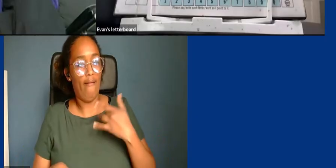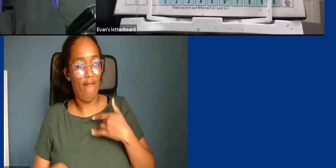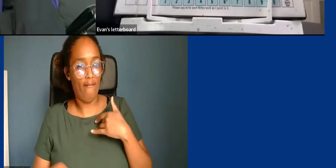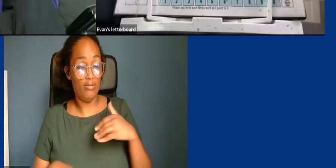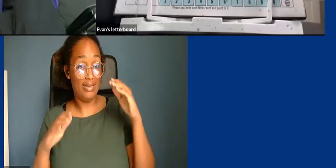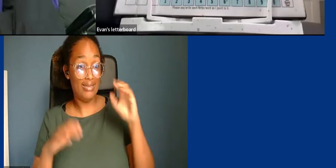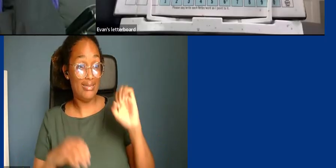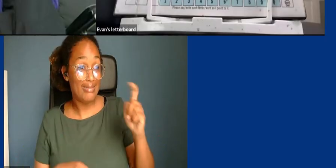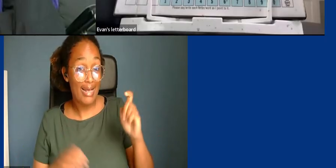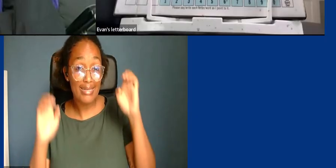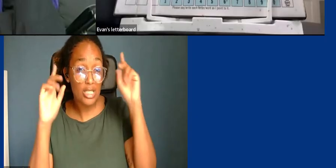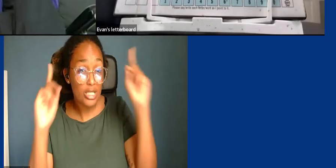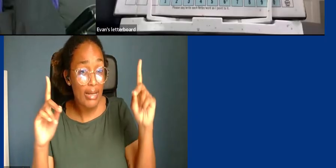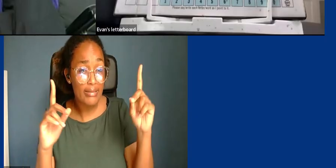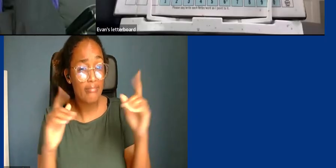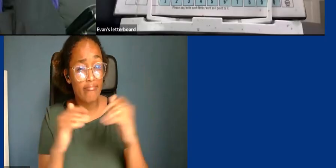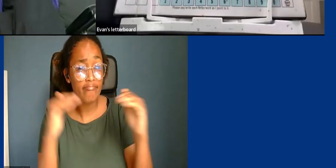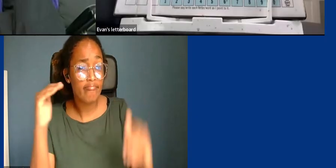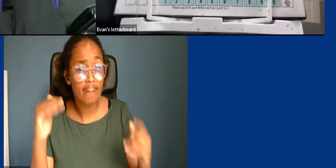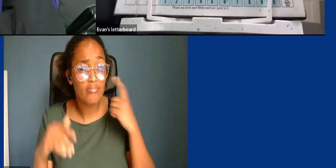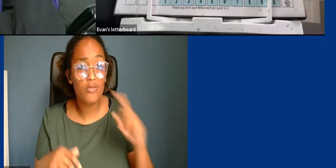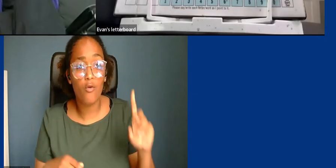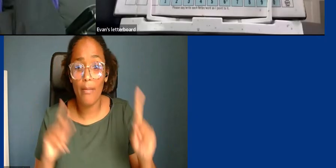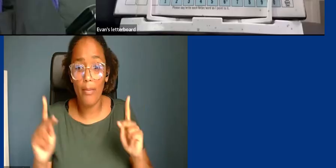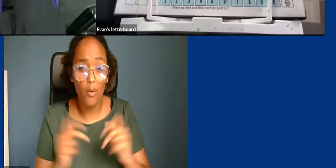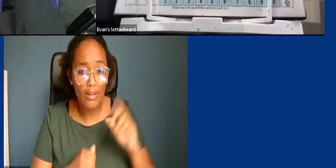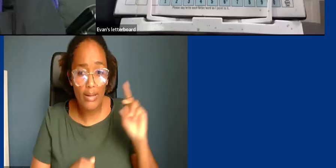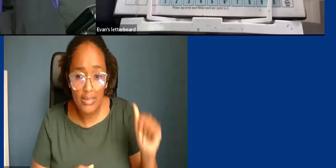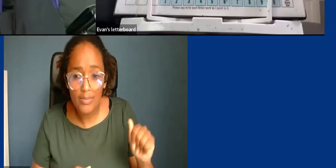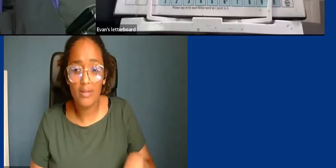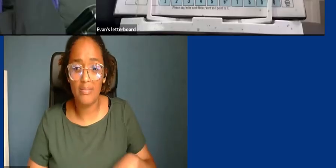able-bodied people. As Ann Abbott eloquently puts it